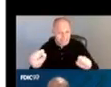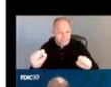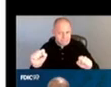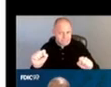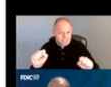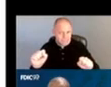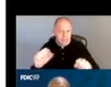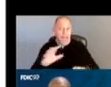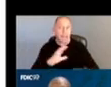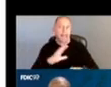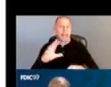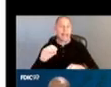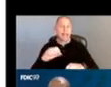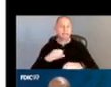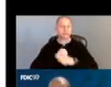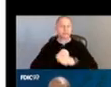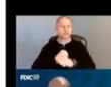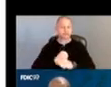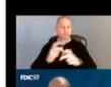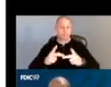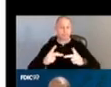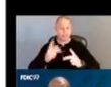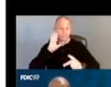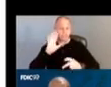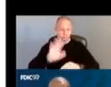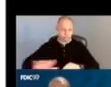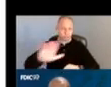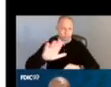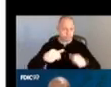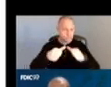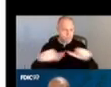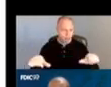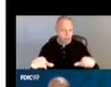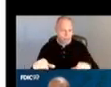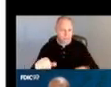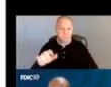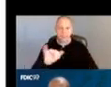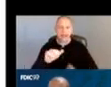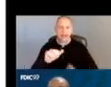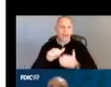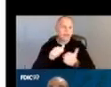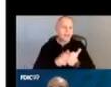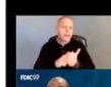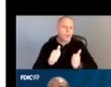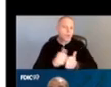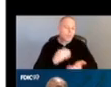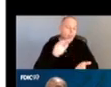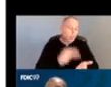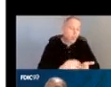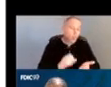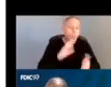and secure place for their deposits such as accounts with low or no monthly maintenance